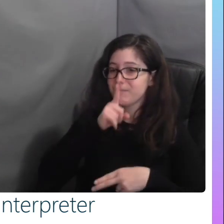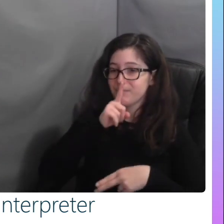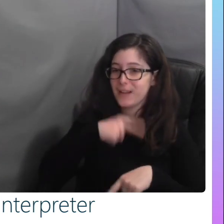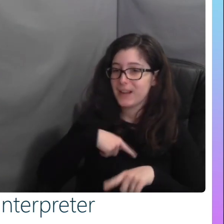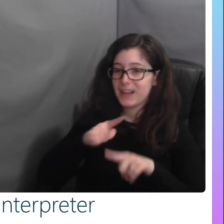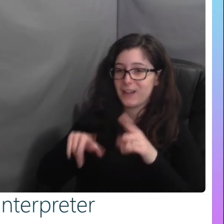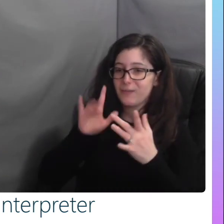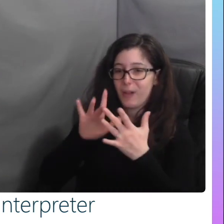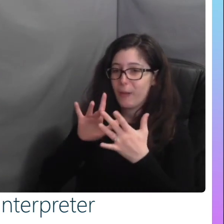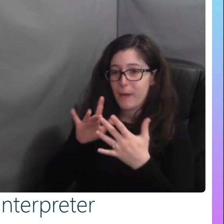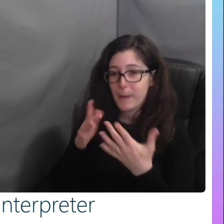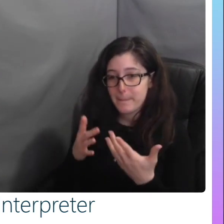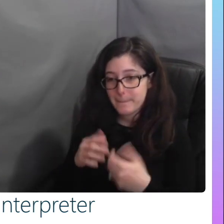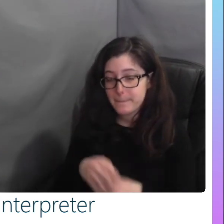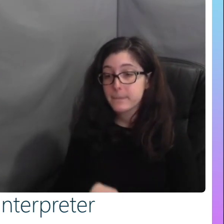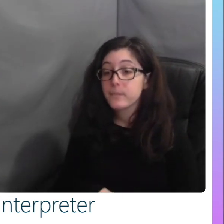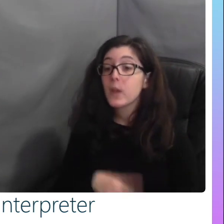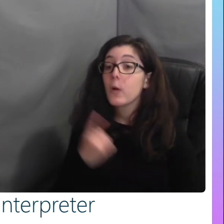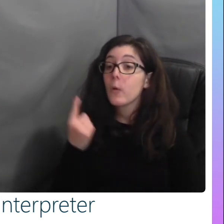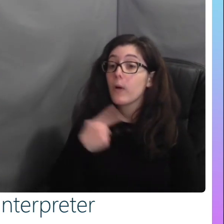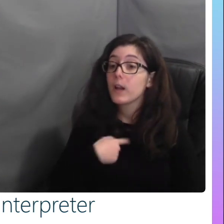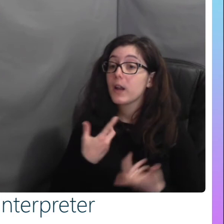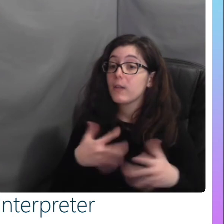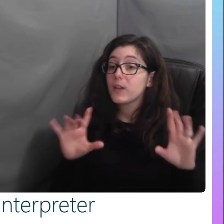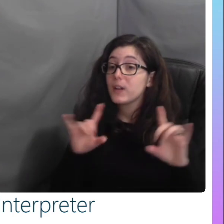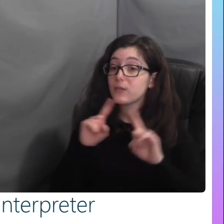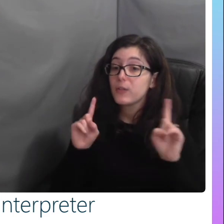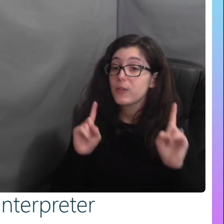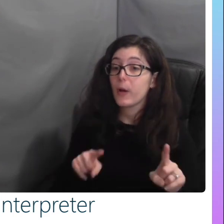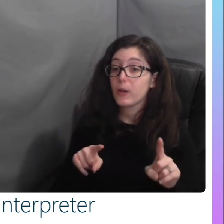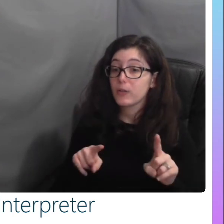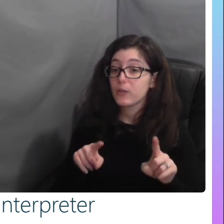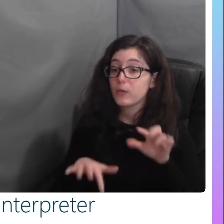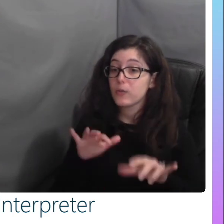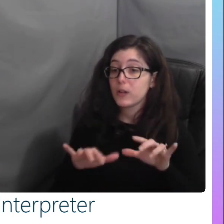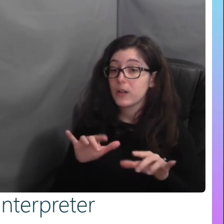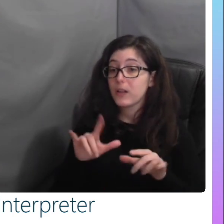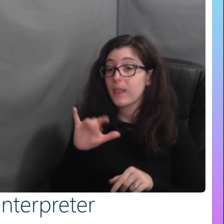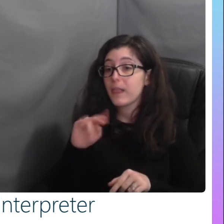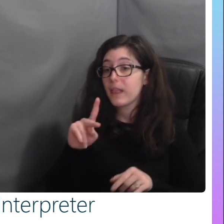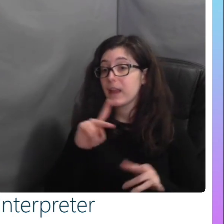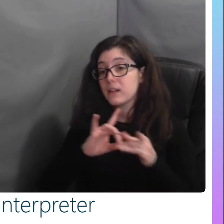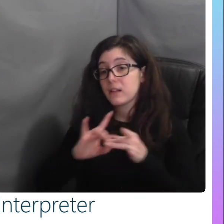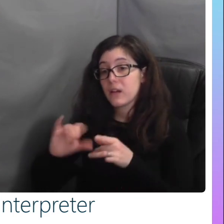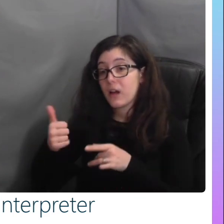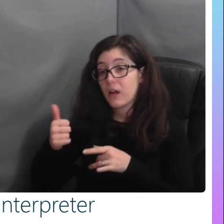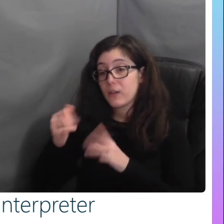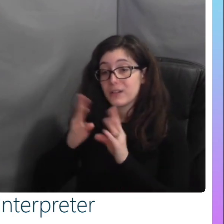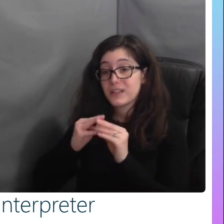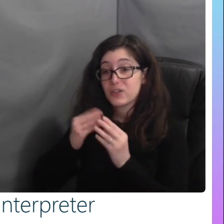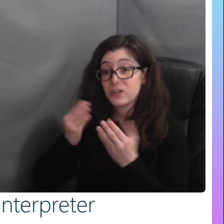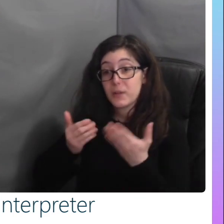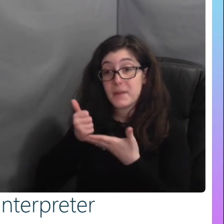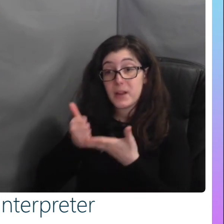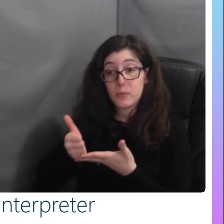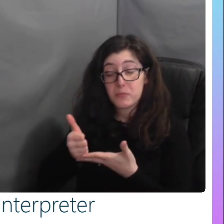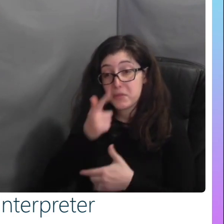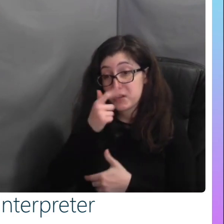Here's one that I responded to inline with a link to another session that I think might be helpful, but it's interesting, I'd love to hear your take,